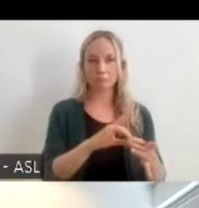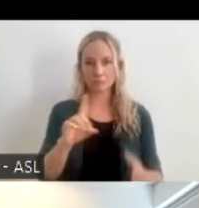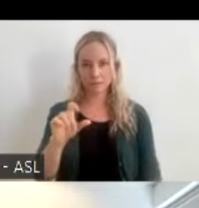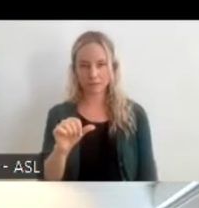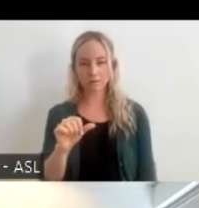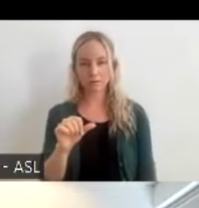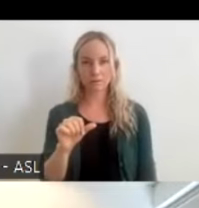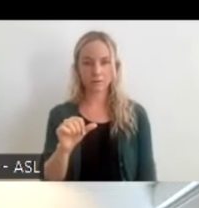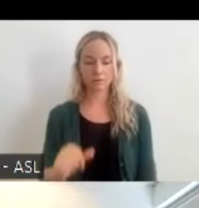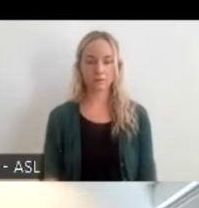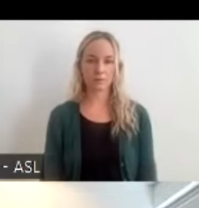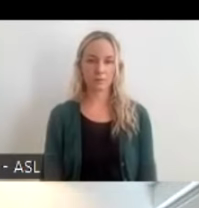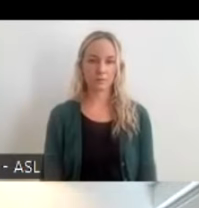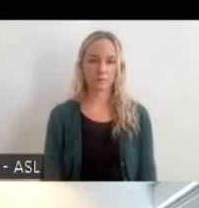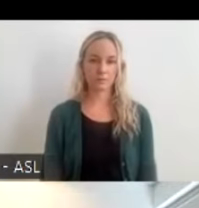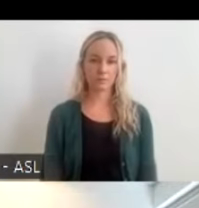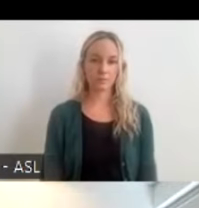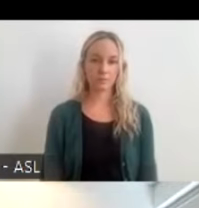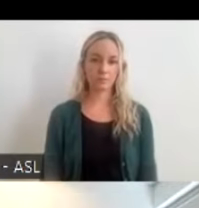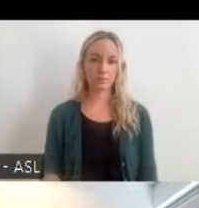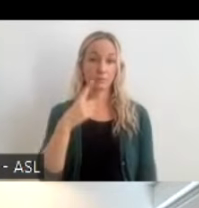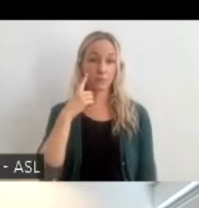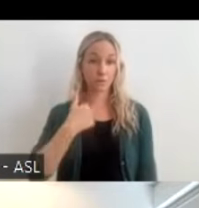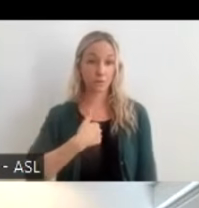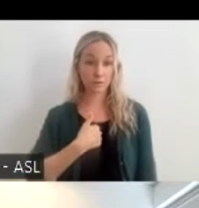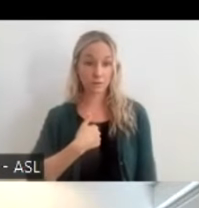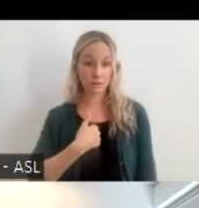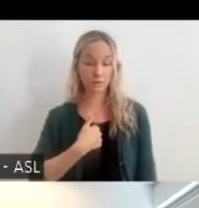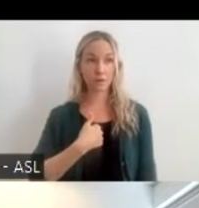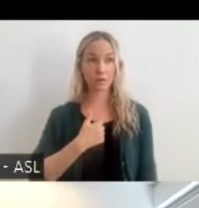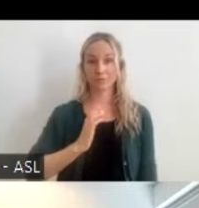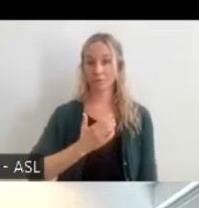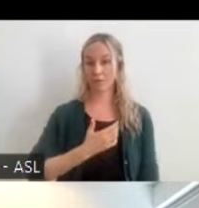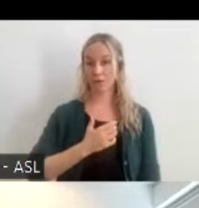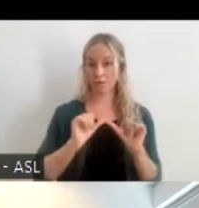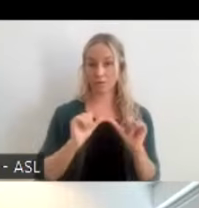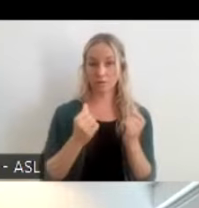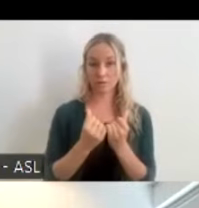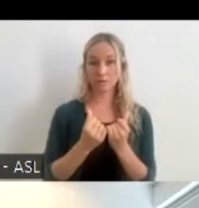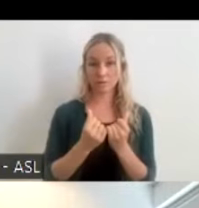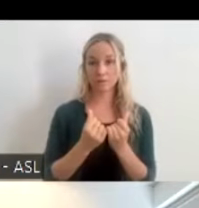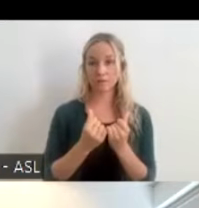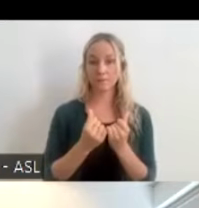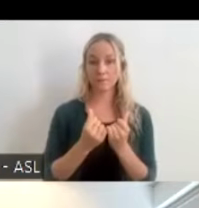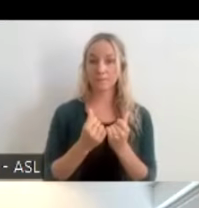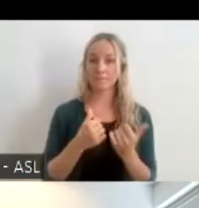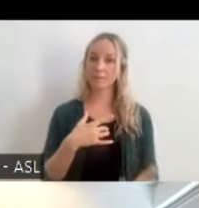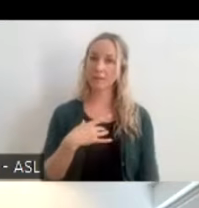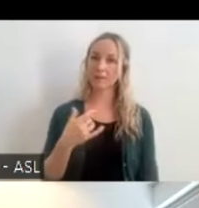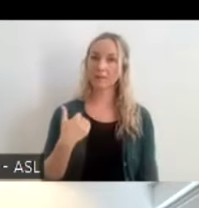like the latitude a little bit and the elasticity that's provided by the law to say that when we get a complaint